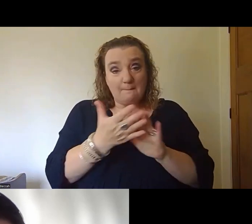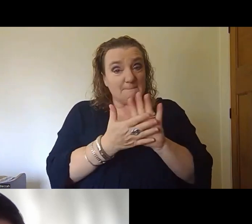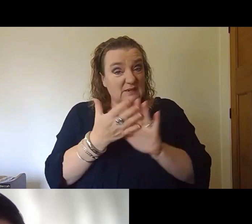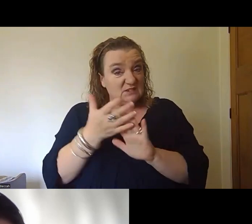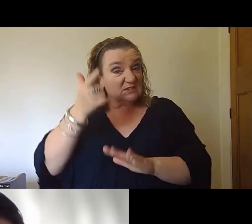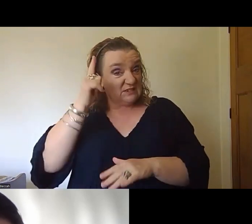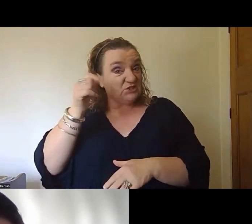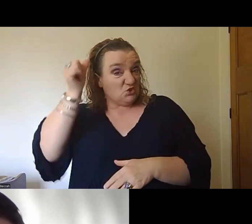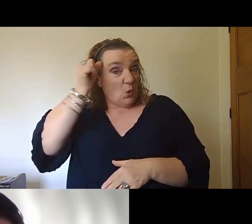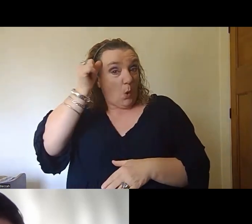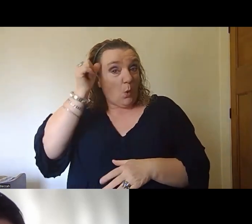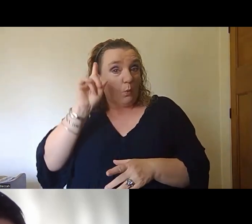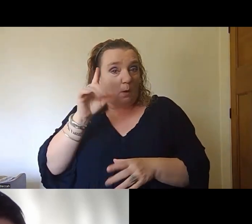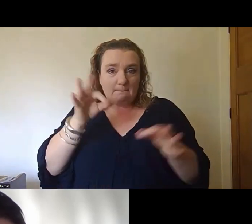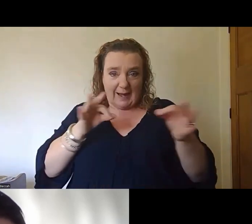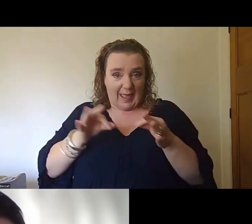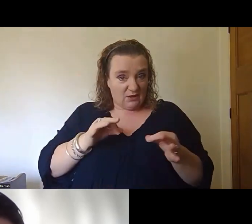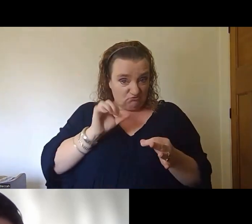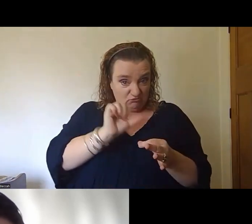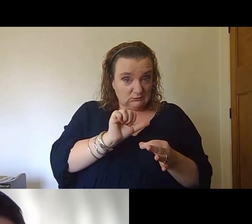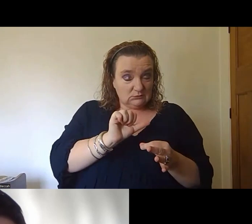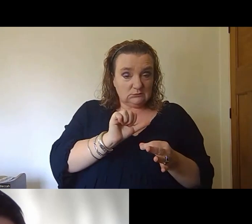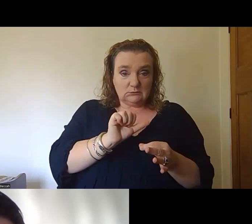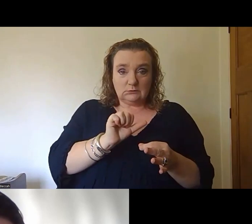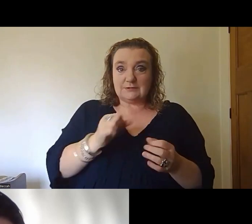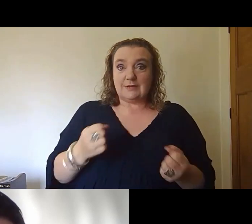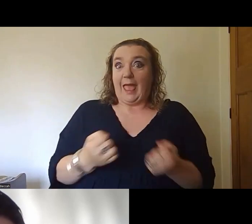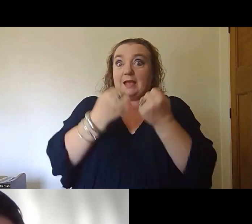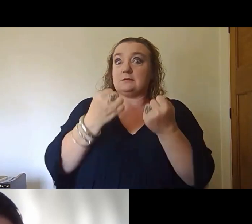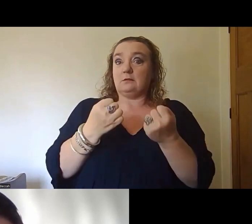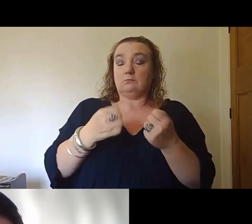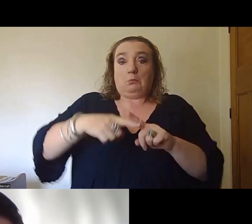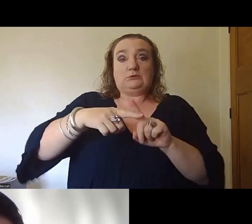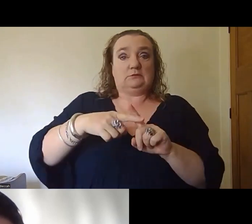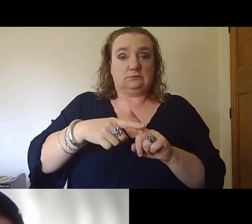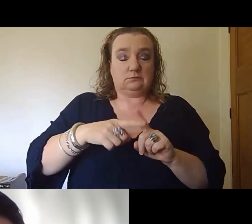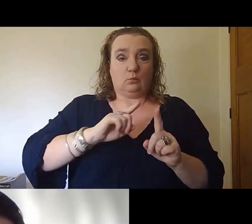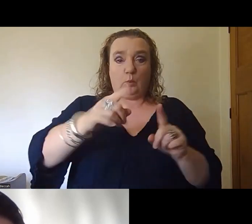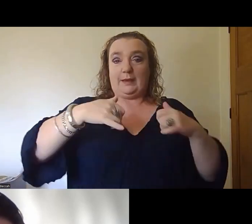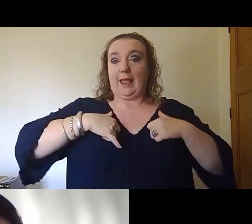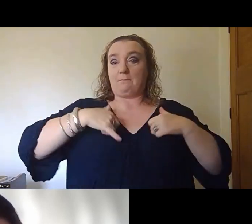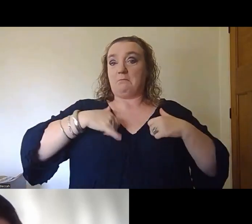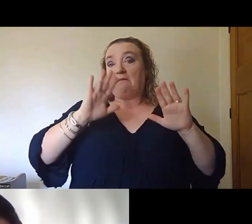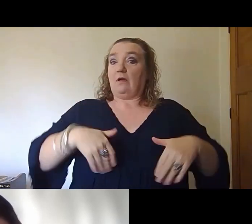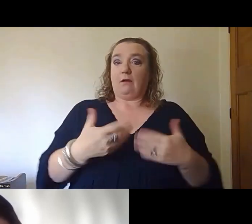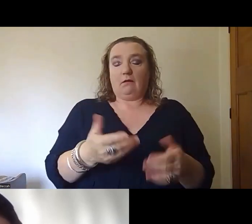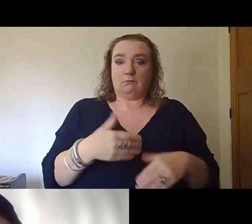It means teachers had planned for this. It didn't happen by accident. It wasn't like you went along on camp, "Let's go and, you know, we'll see how it goes."